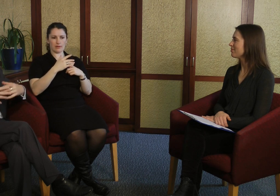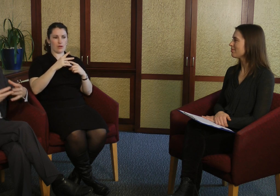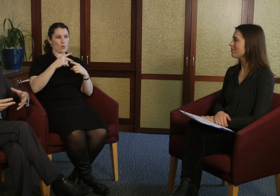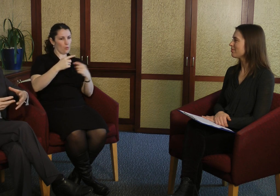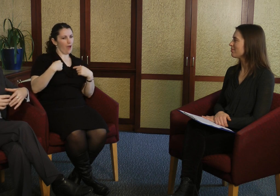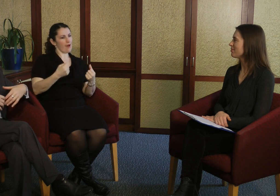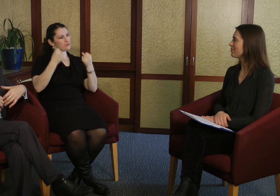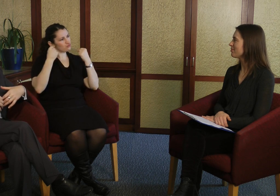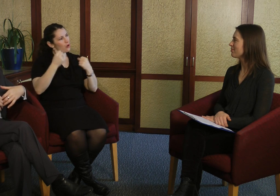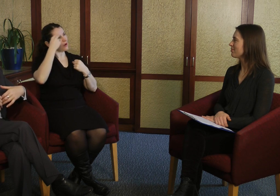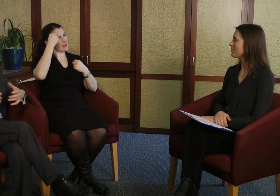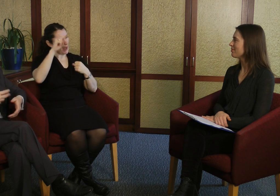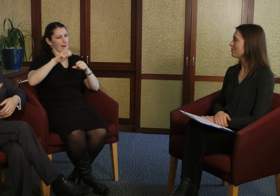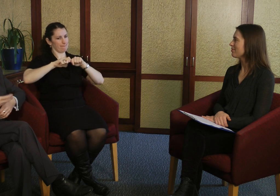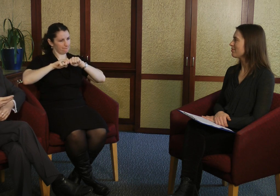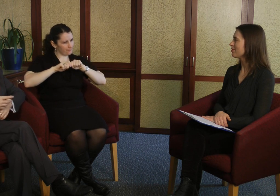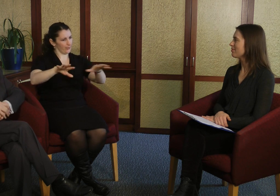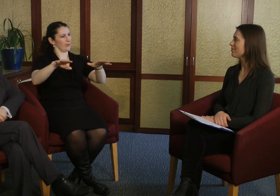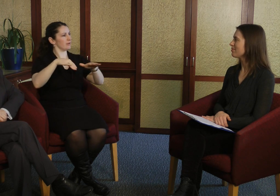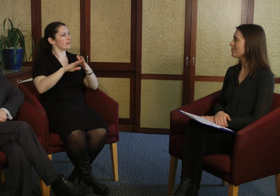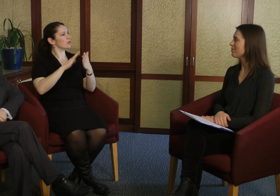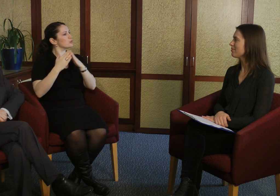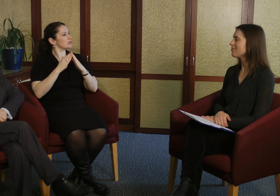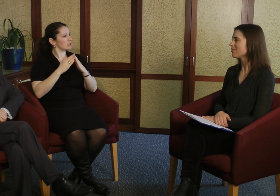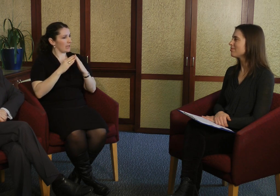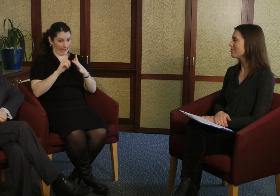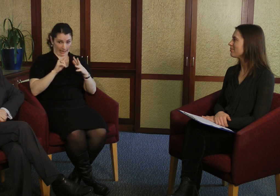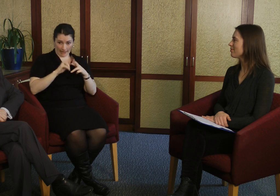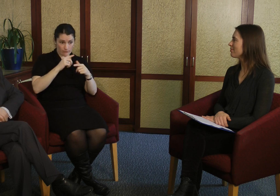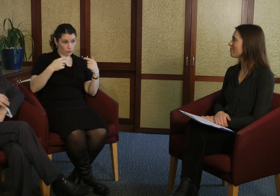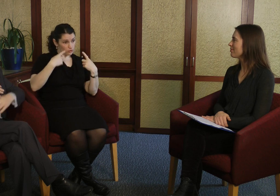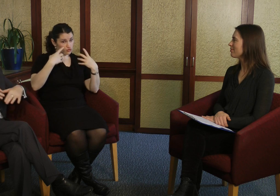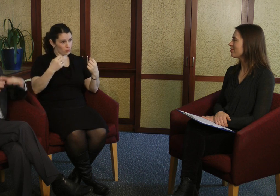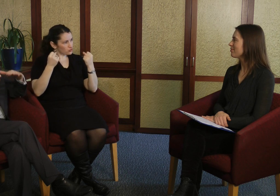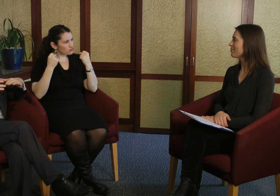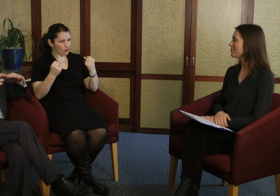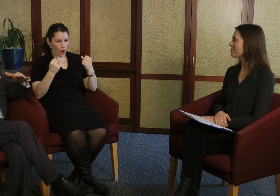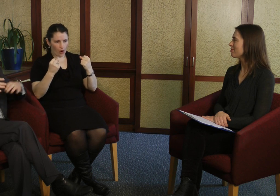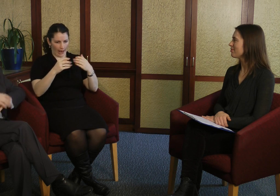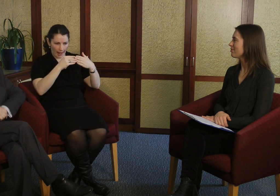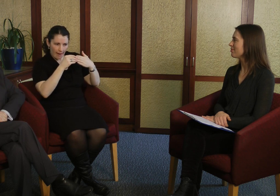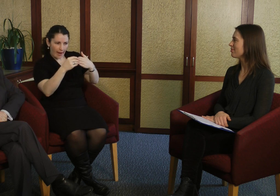the stronger we are and the more we can lead as a community organization, we lift the profile